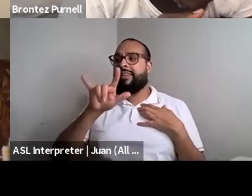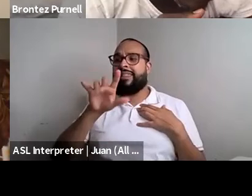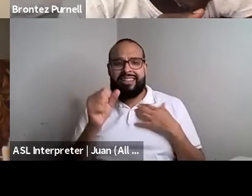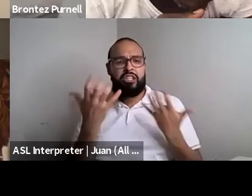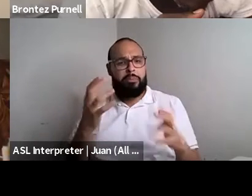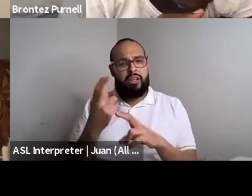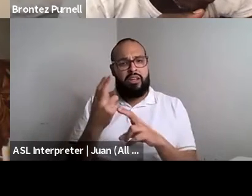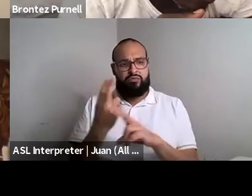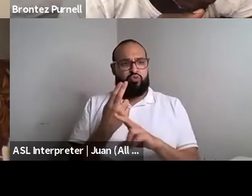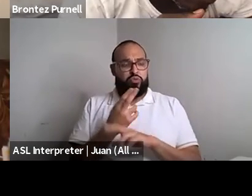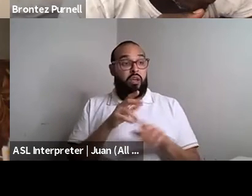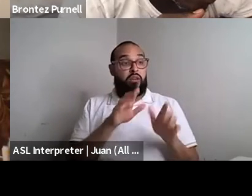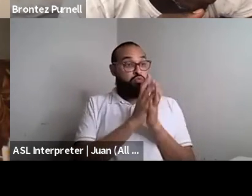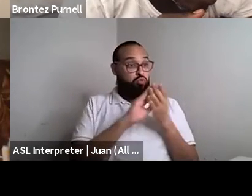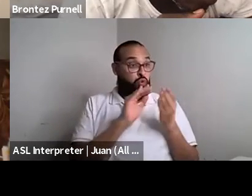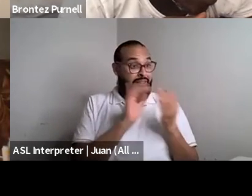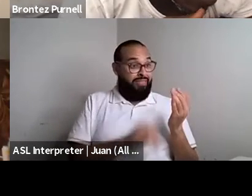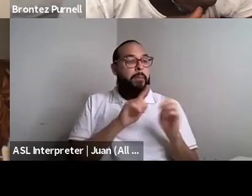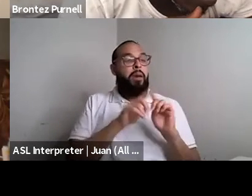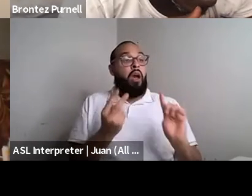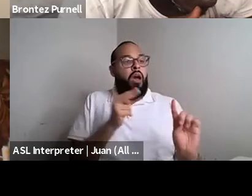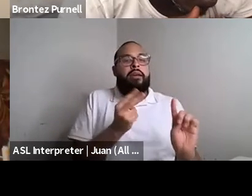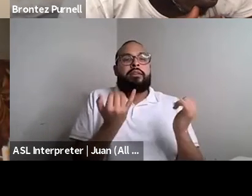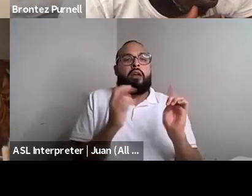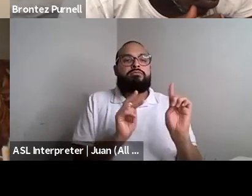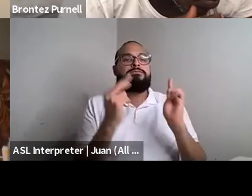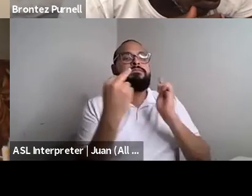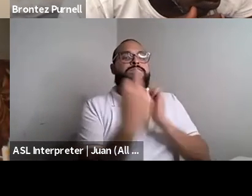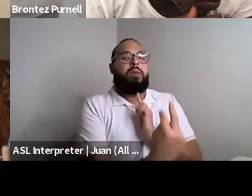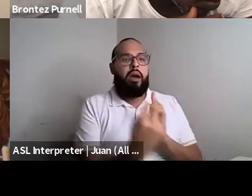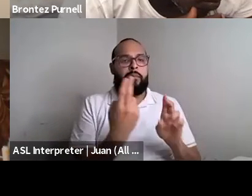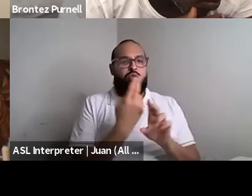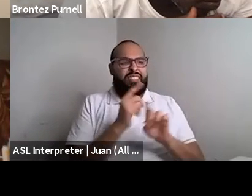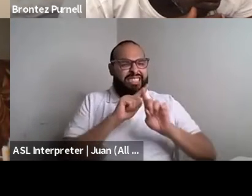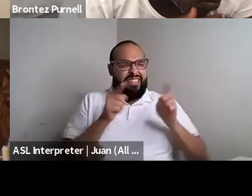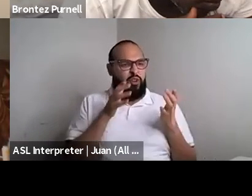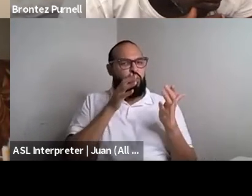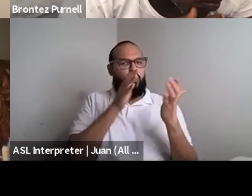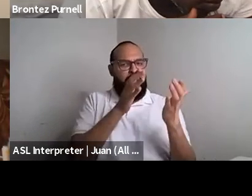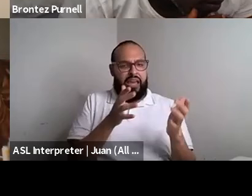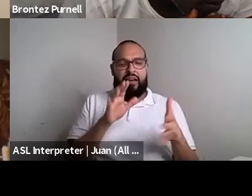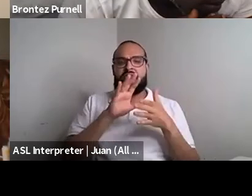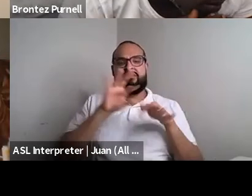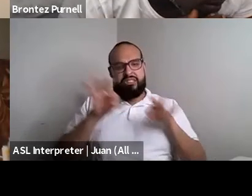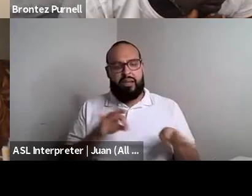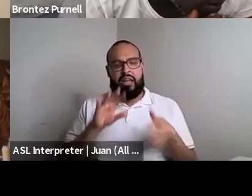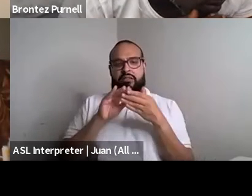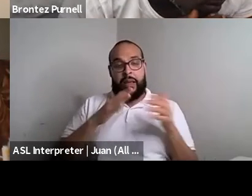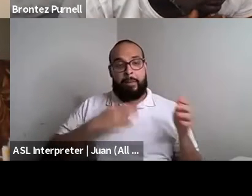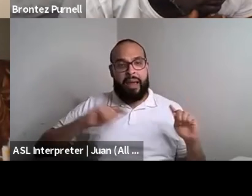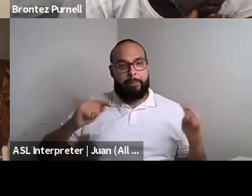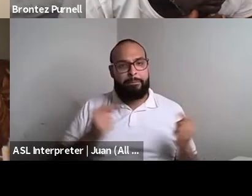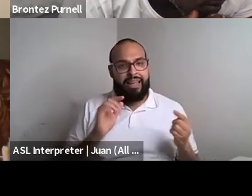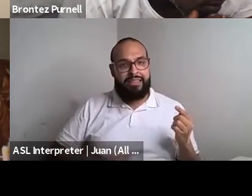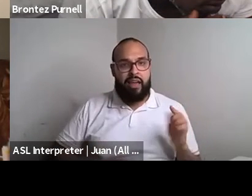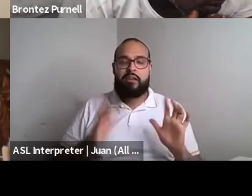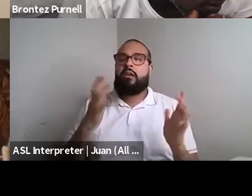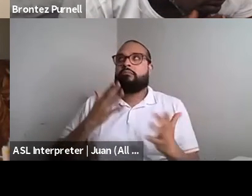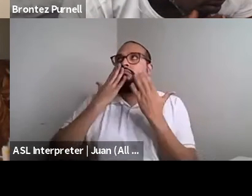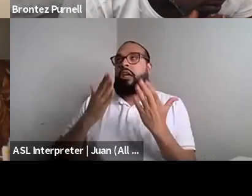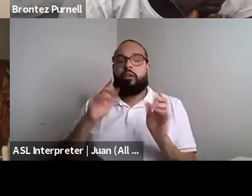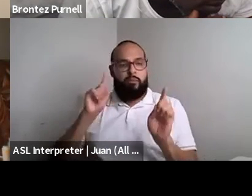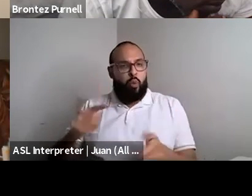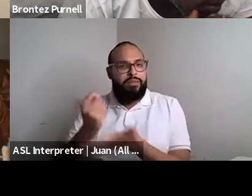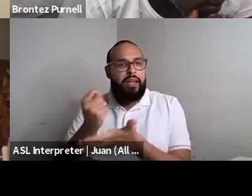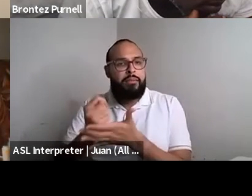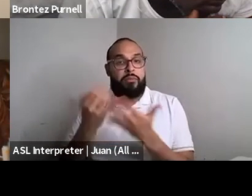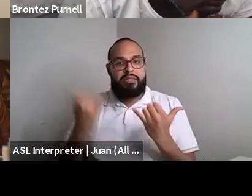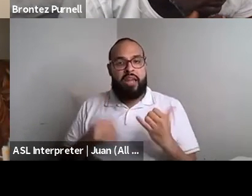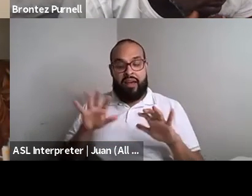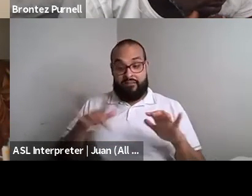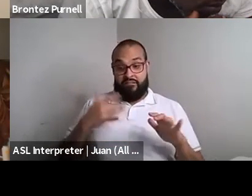Kokumo: From a different point of it from a different point of the pain. It is just like, wow, it's like I'm digging in myself. And if I force myself to get into therapy because as deep as I'm digging is like, Wow, this is like exercise.